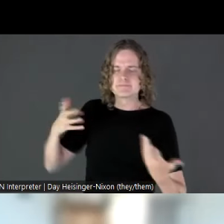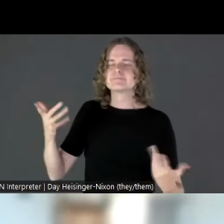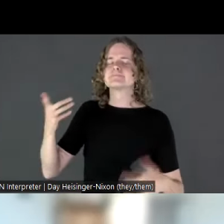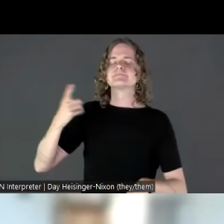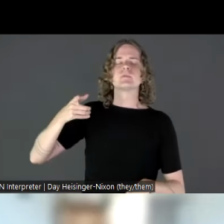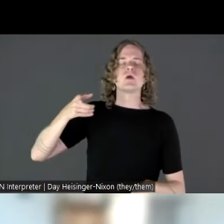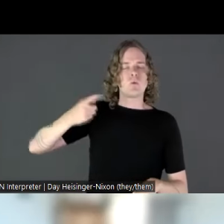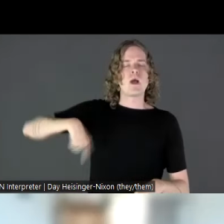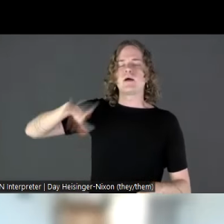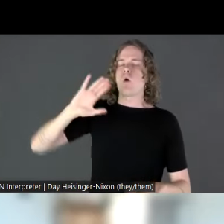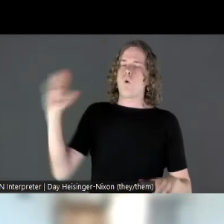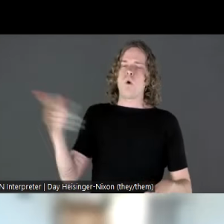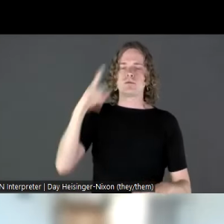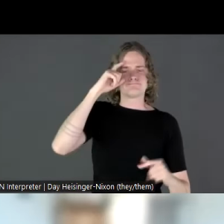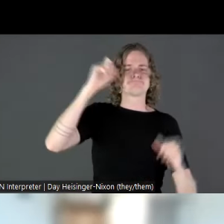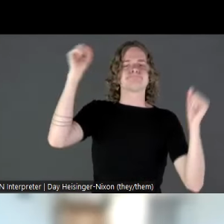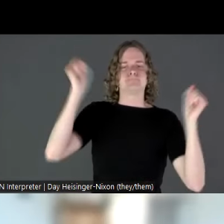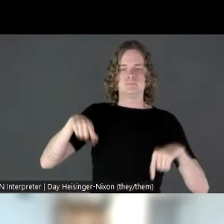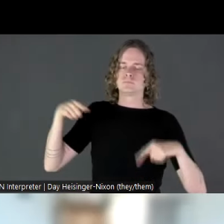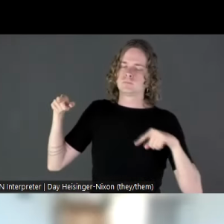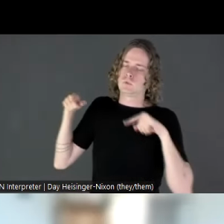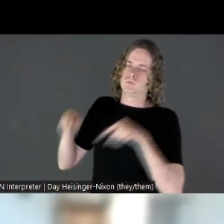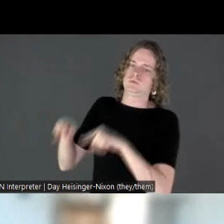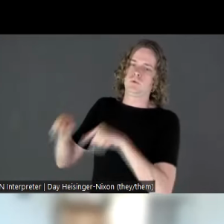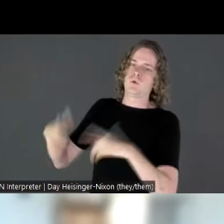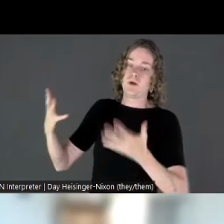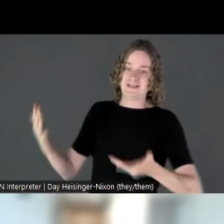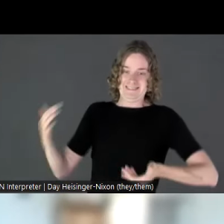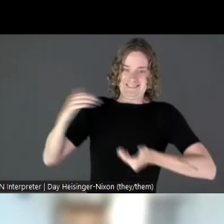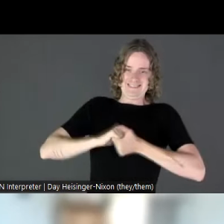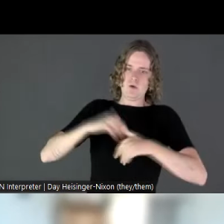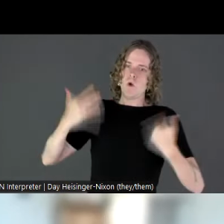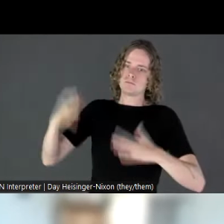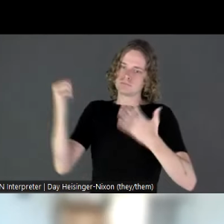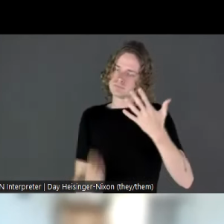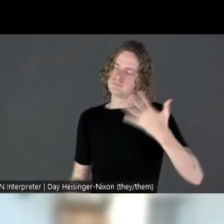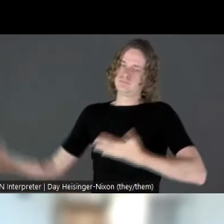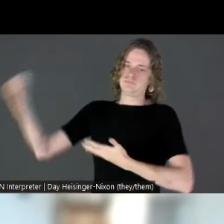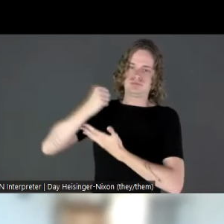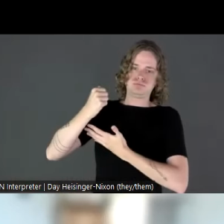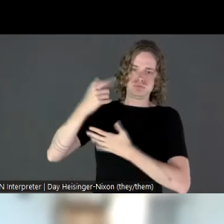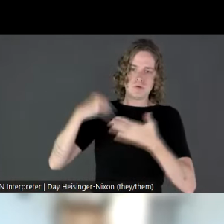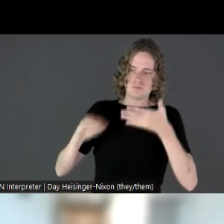it's essential, a core part of our work. But we often get a question on how do you do this.